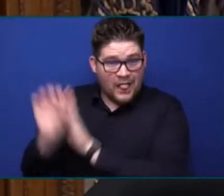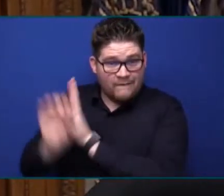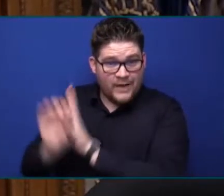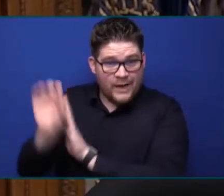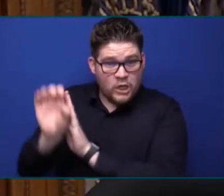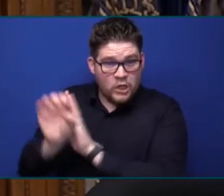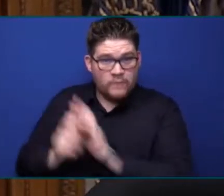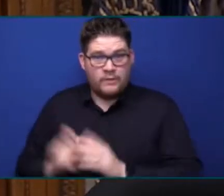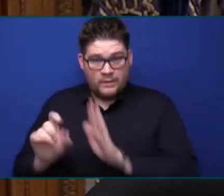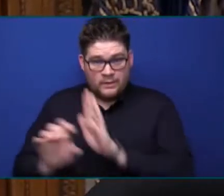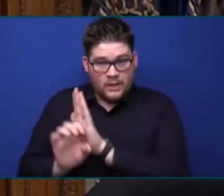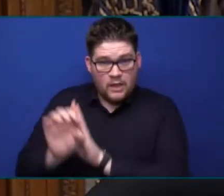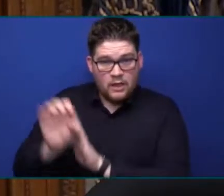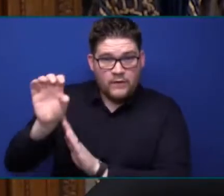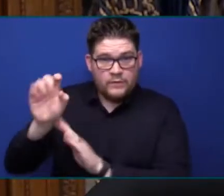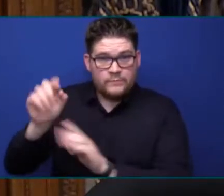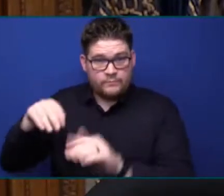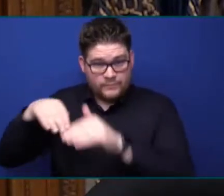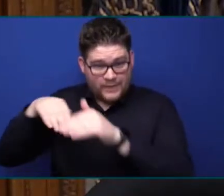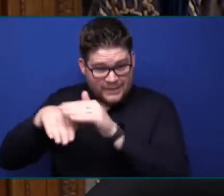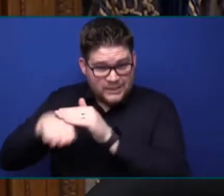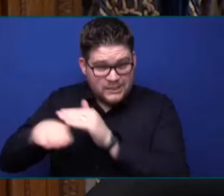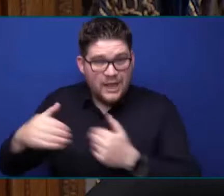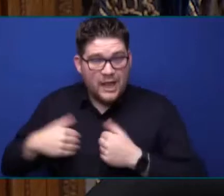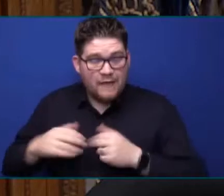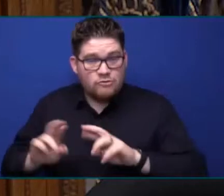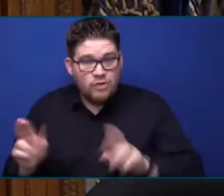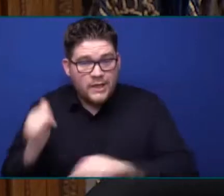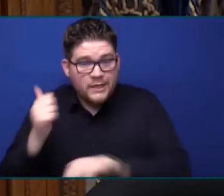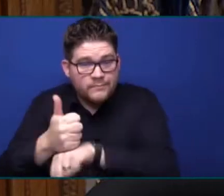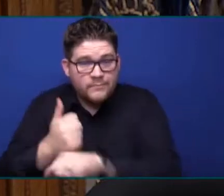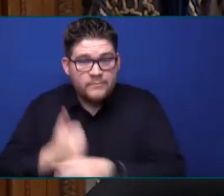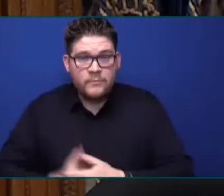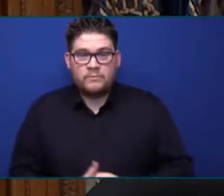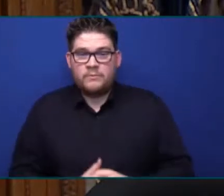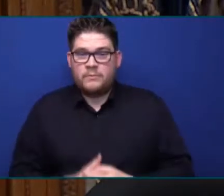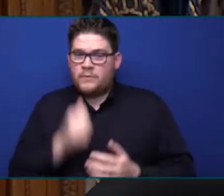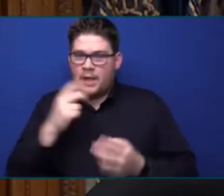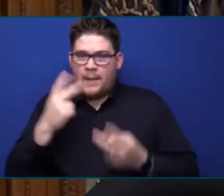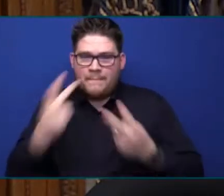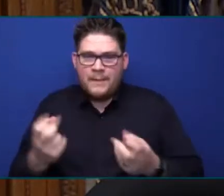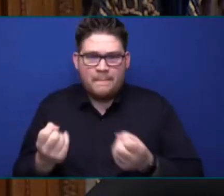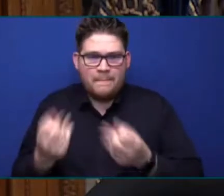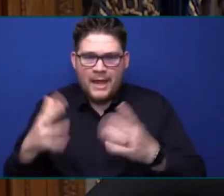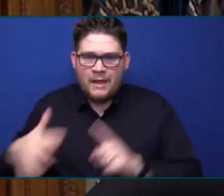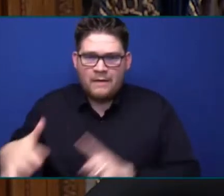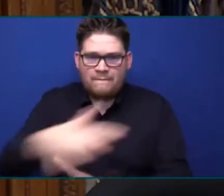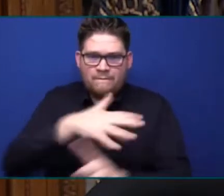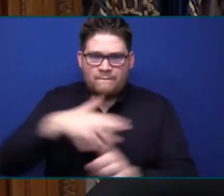Because of the inaccessible environments that surround us, there have been many times where I’ve had to rely on the help of those around me,